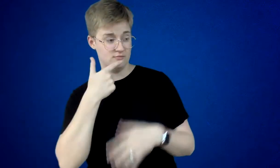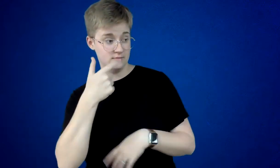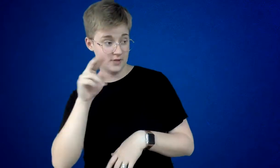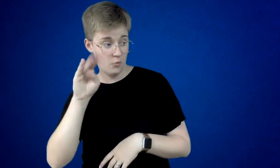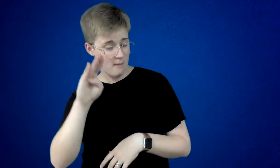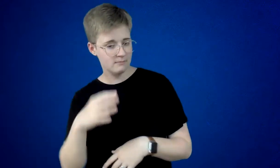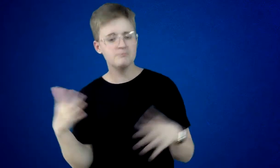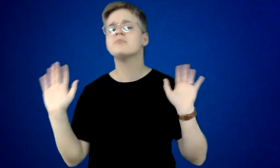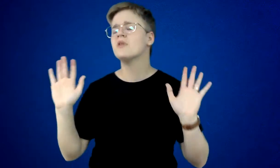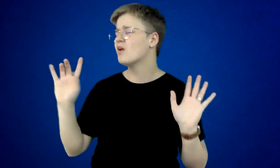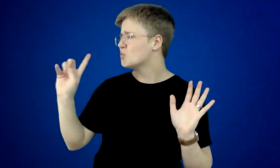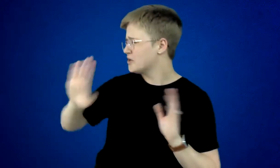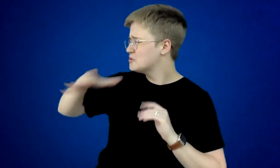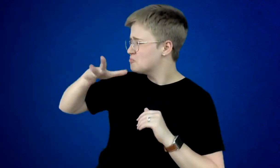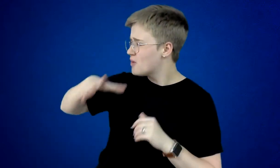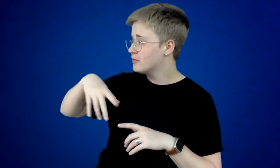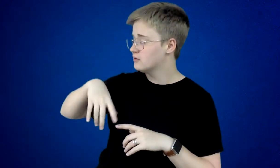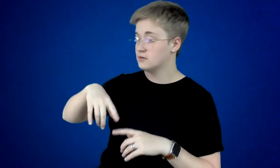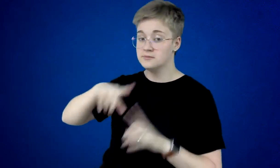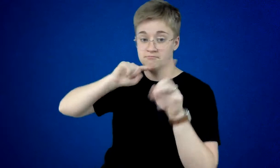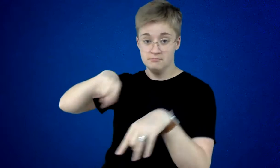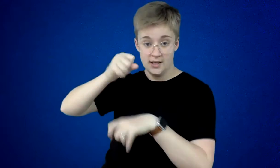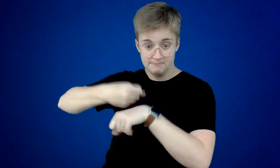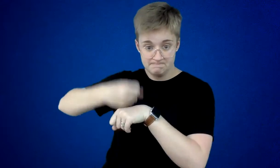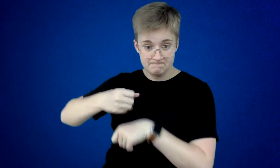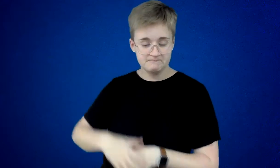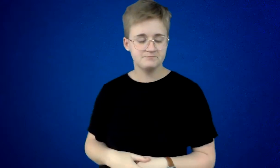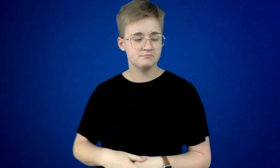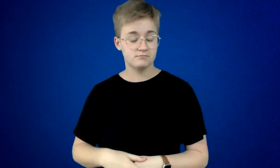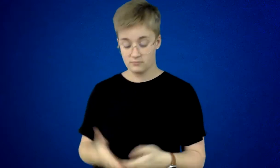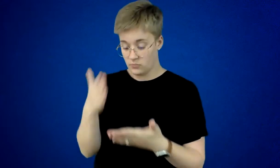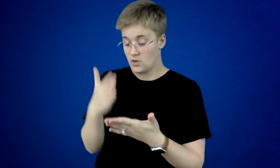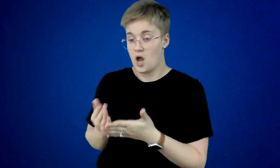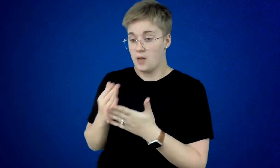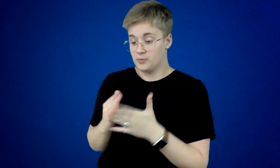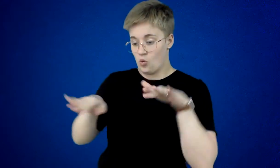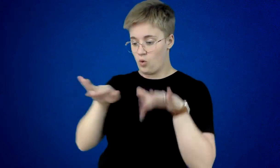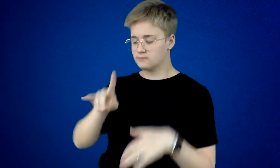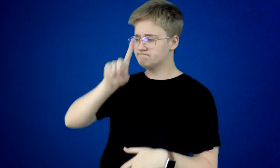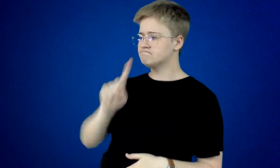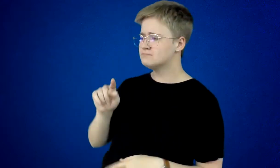“Where’s your mother?” Sistine demanded suddenly. She stopped walking and stared at him. “Shhh,”